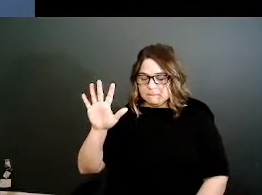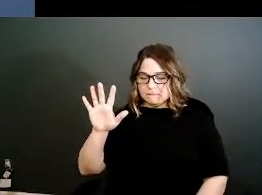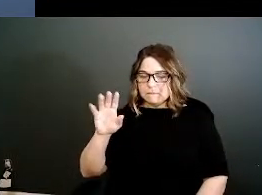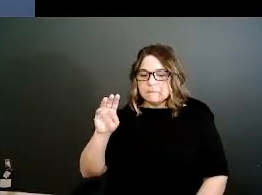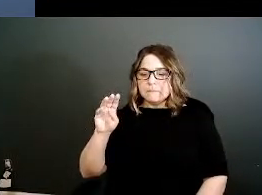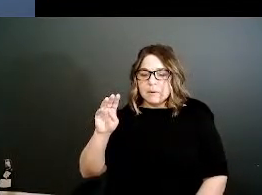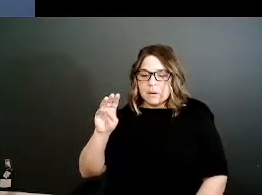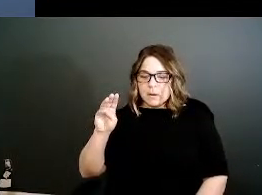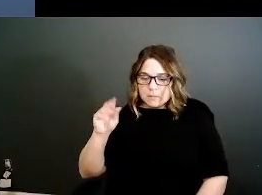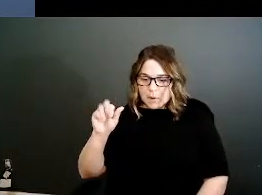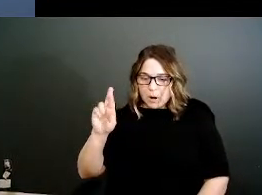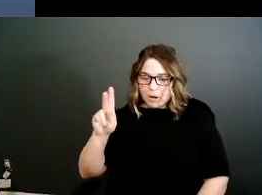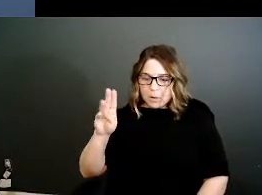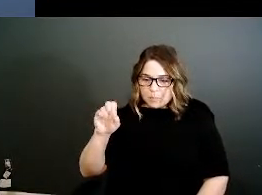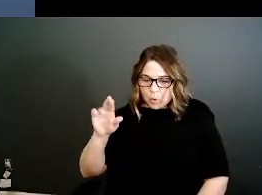BEGINNING WITH